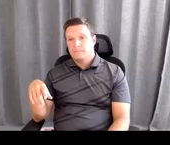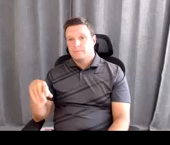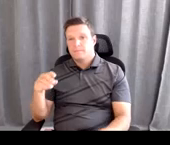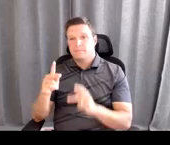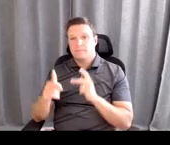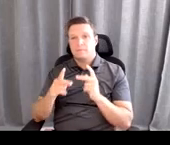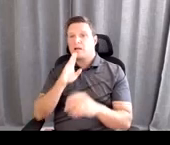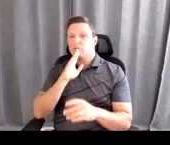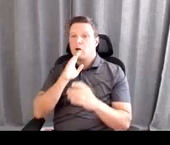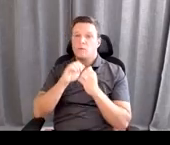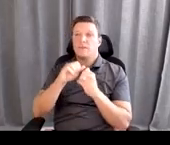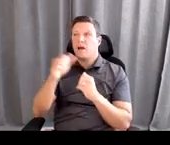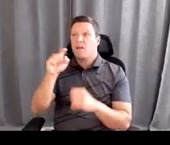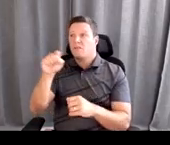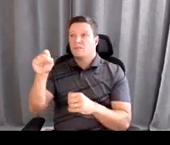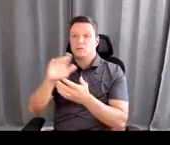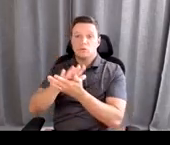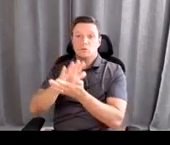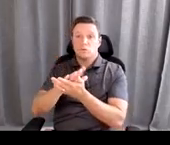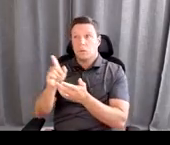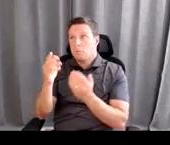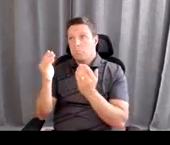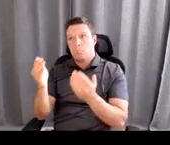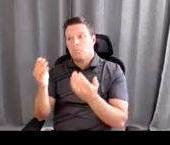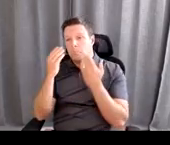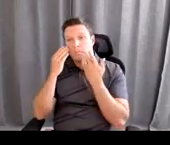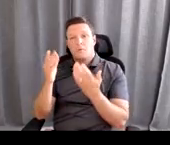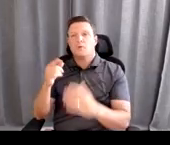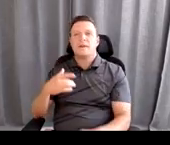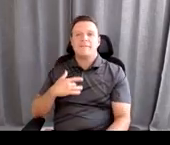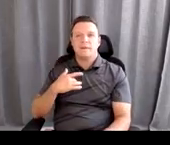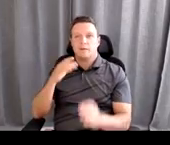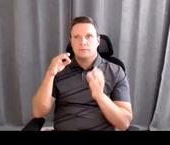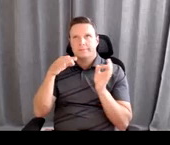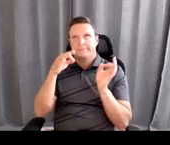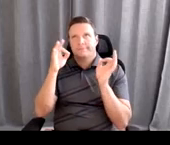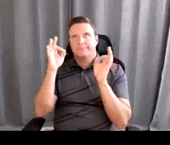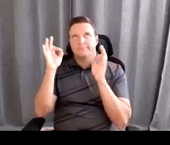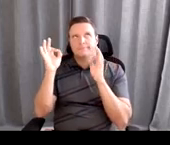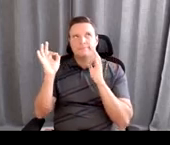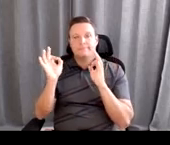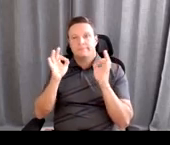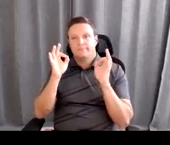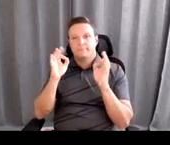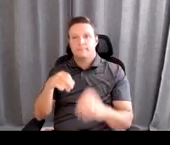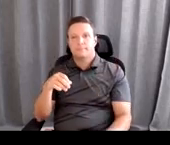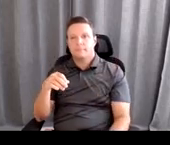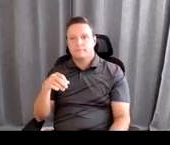you can just whether or not they do it, you can see feel the eye rolling like you're you're you know,